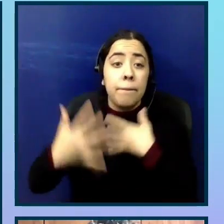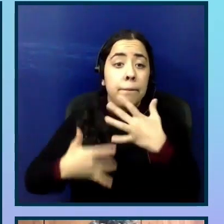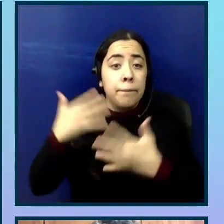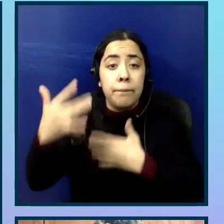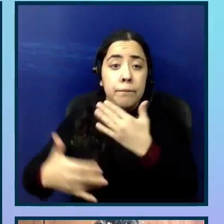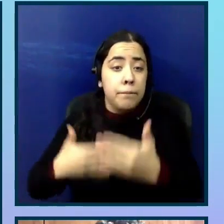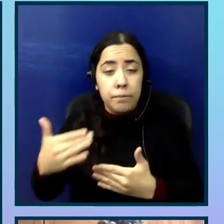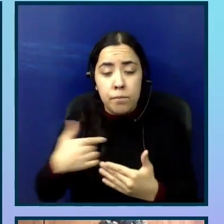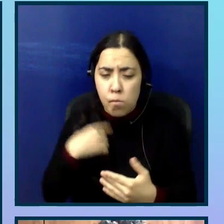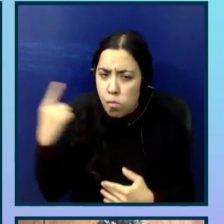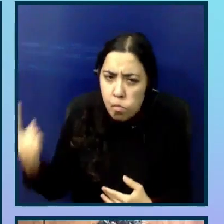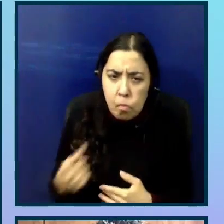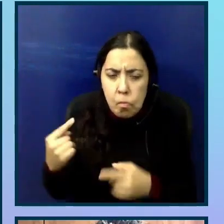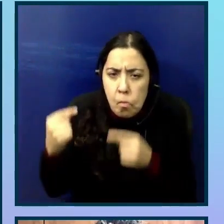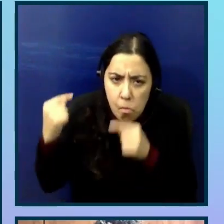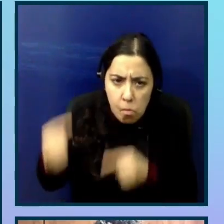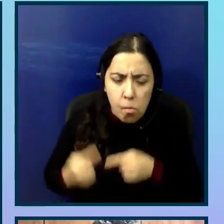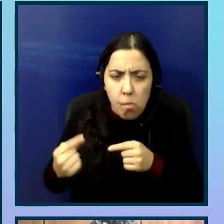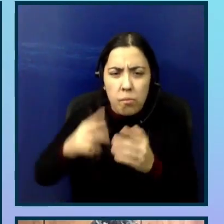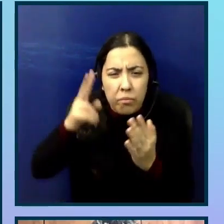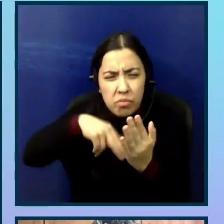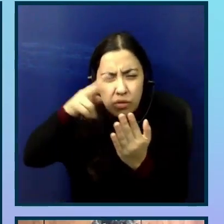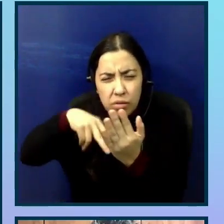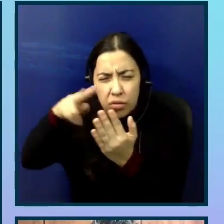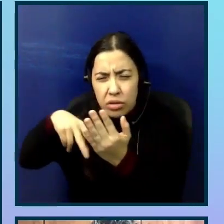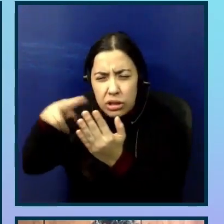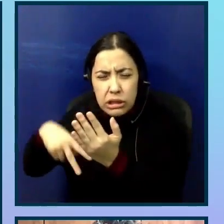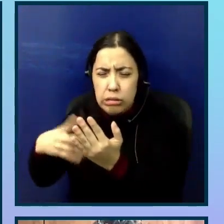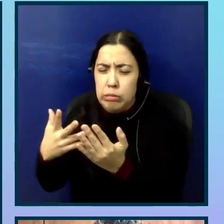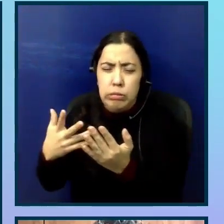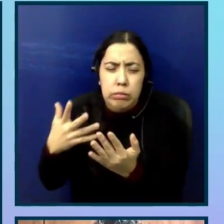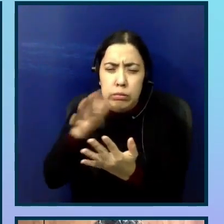I would always have hard times reading different things. As I was going through school,